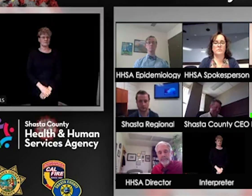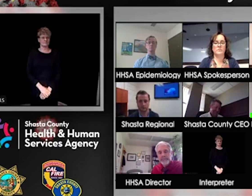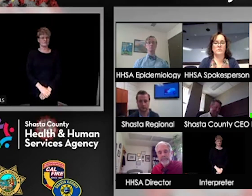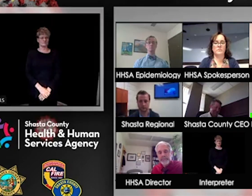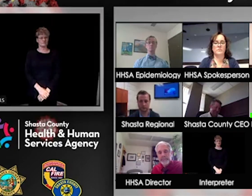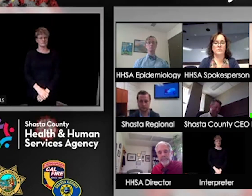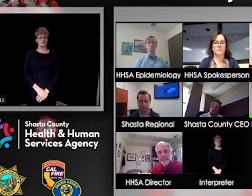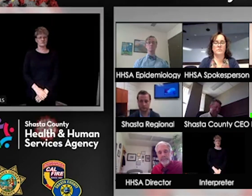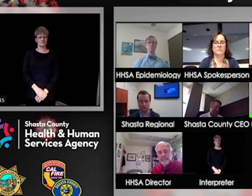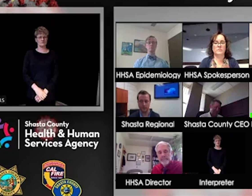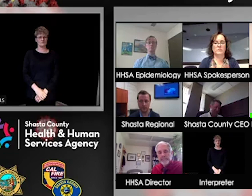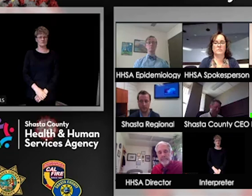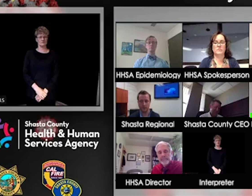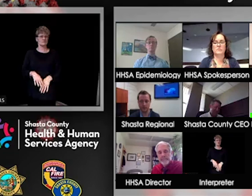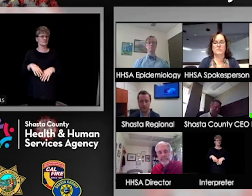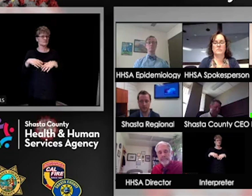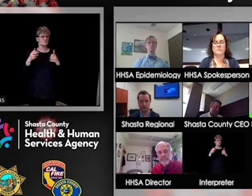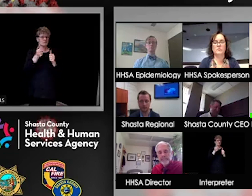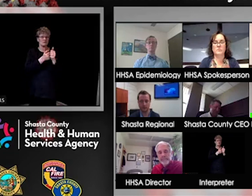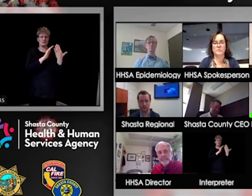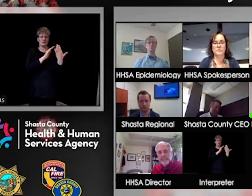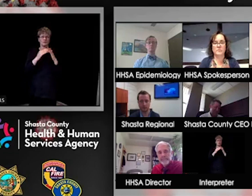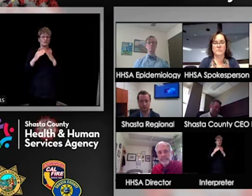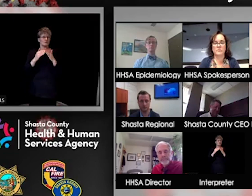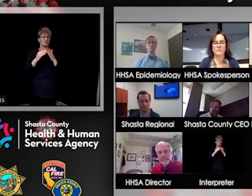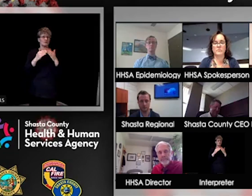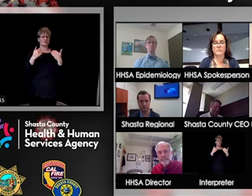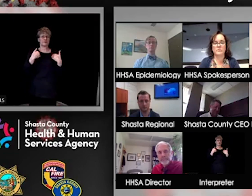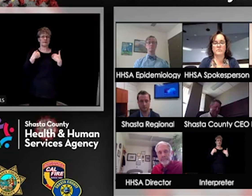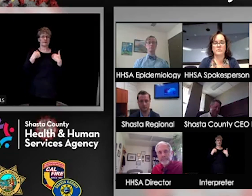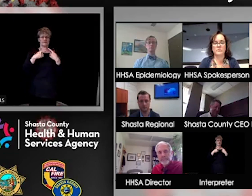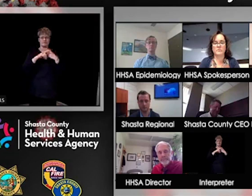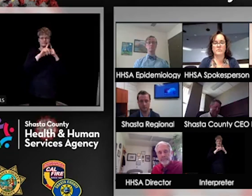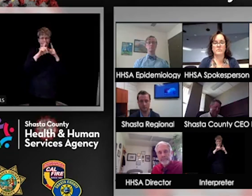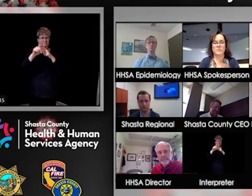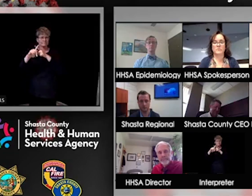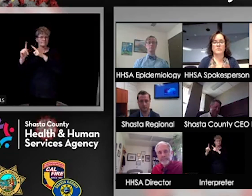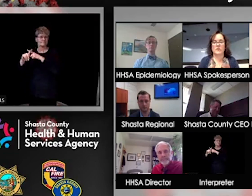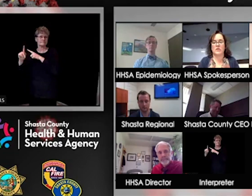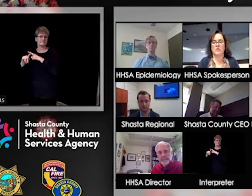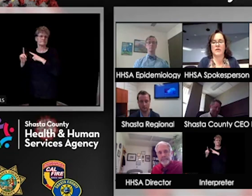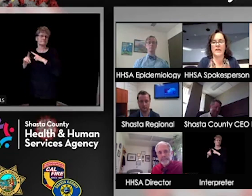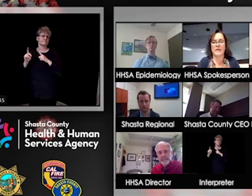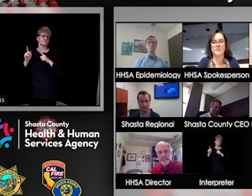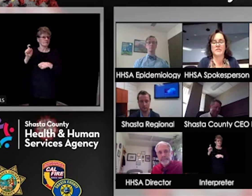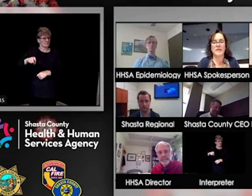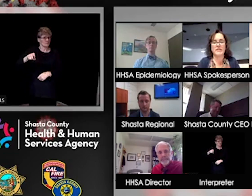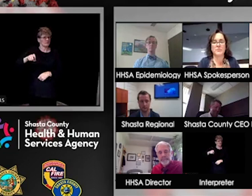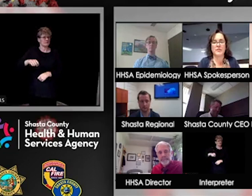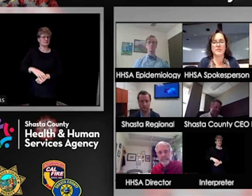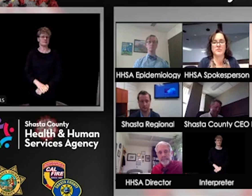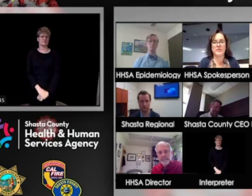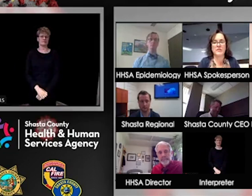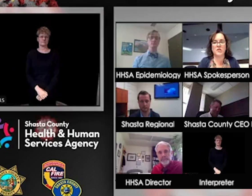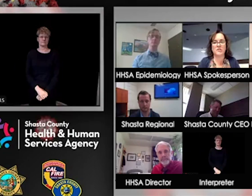on the community and what you're looking at. Alright, I know today's press briefing is